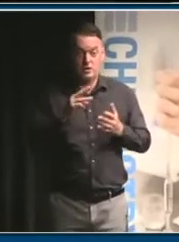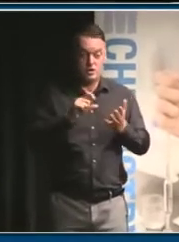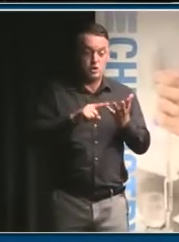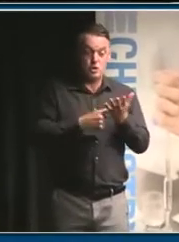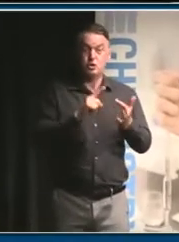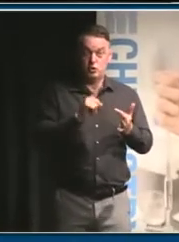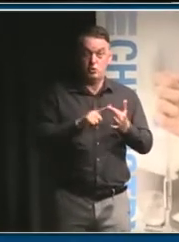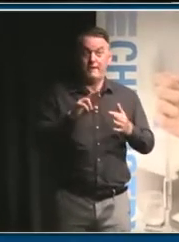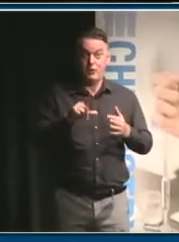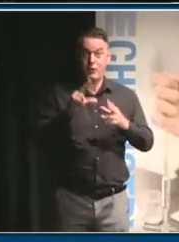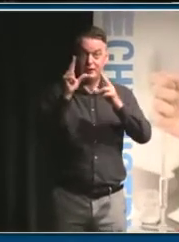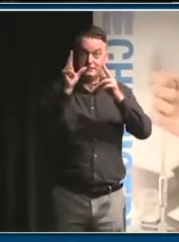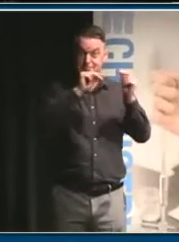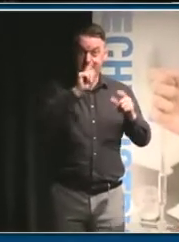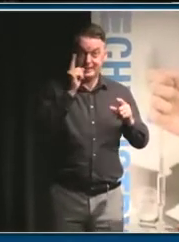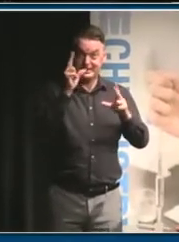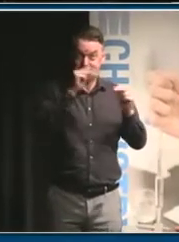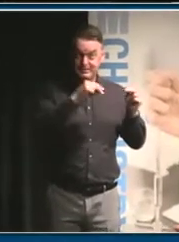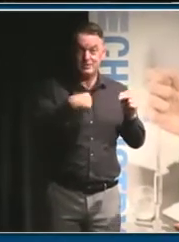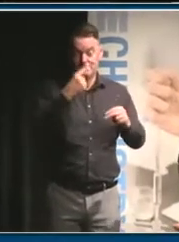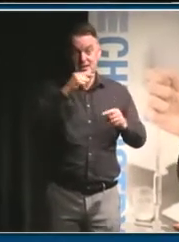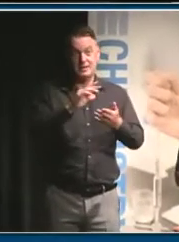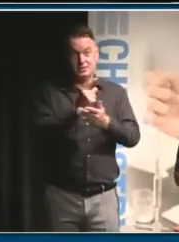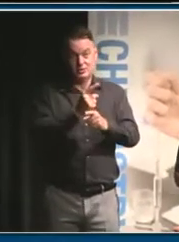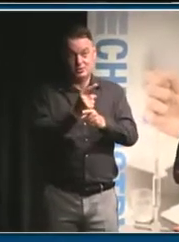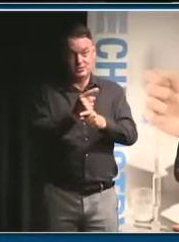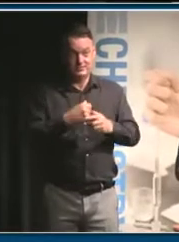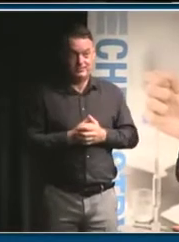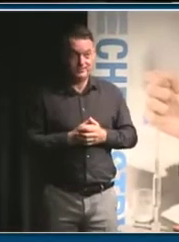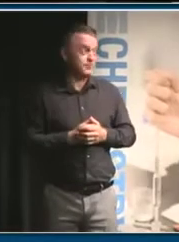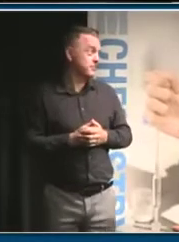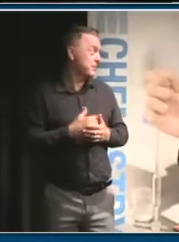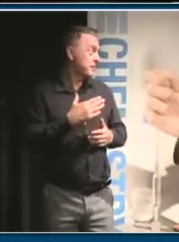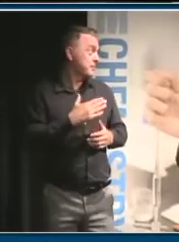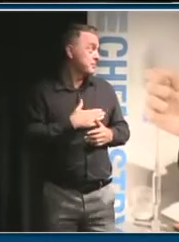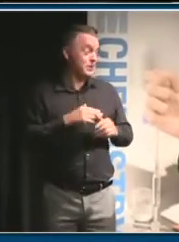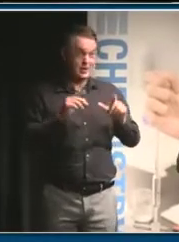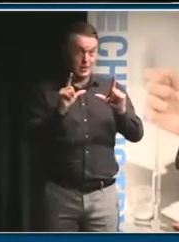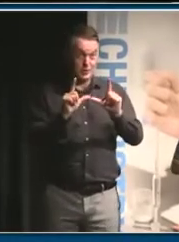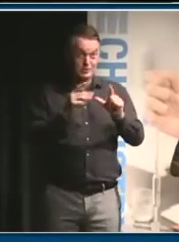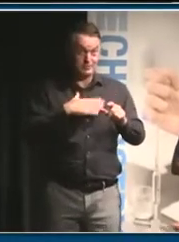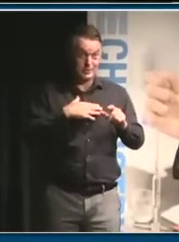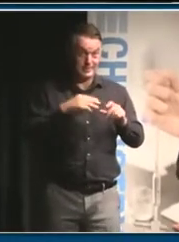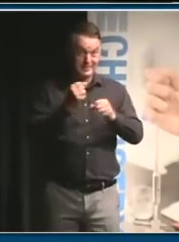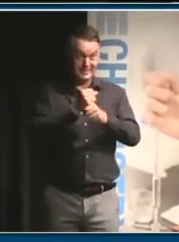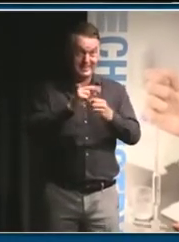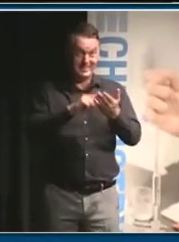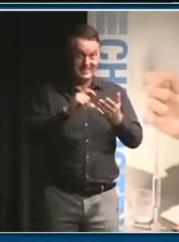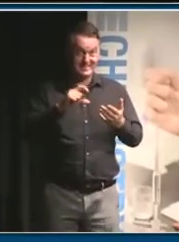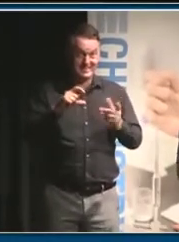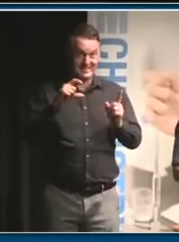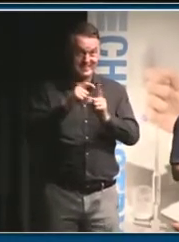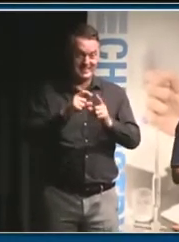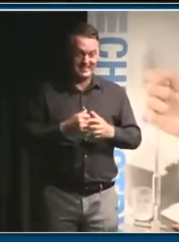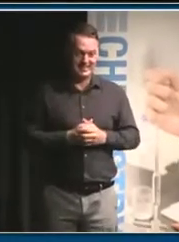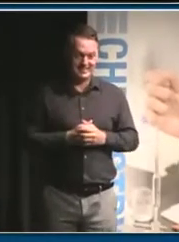me talk about this thing. The license plate of my car is NCD so I really get into this okay? And one